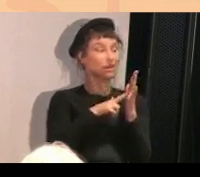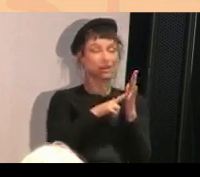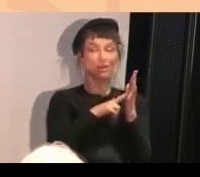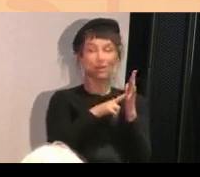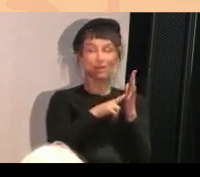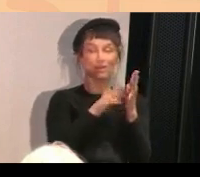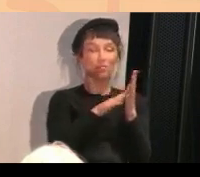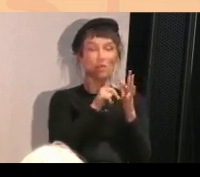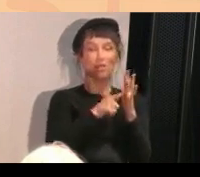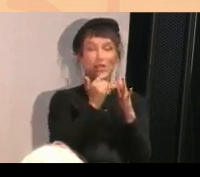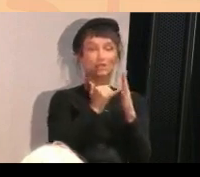Melissa Lucashenko